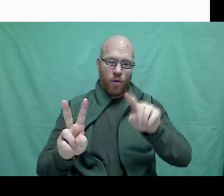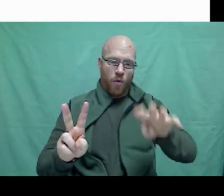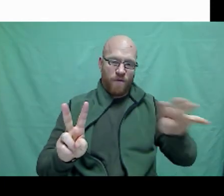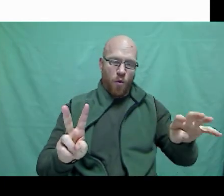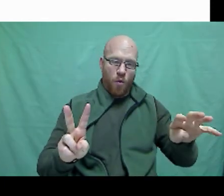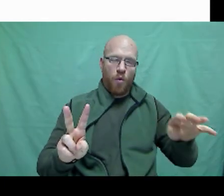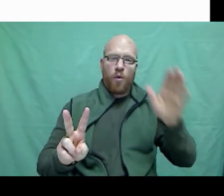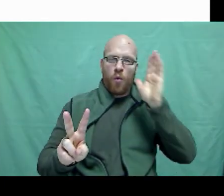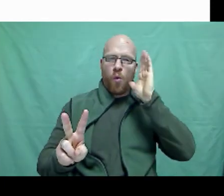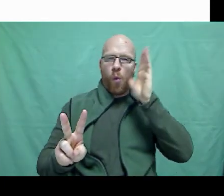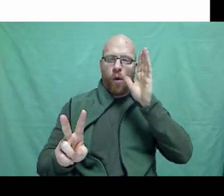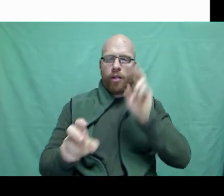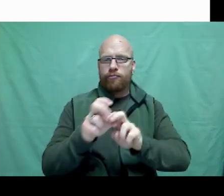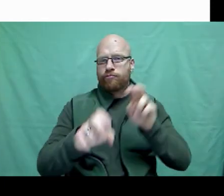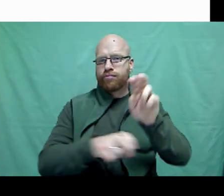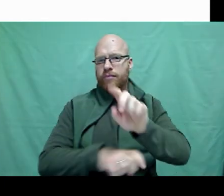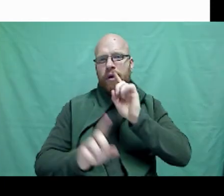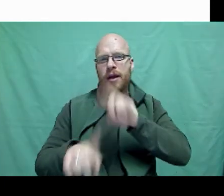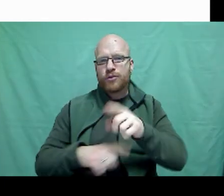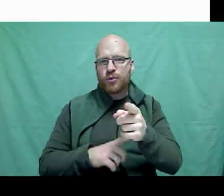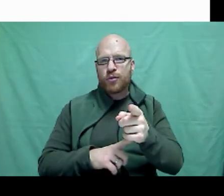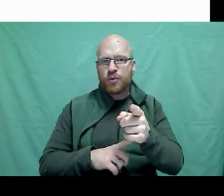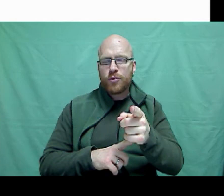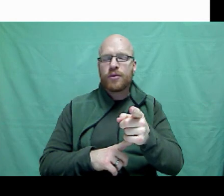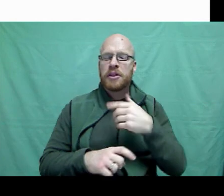I know 2 times 144 is 288.